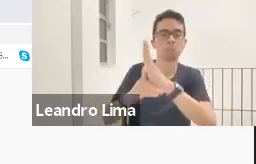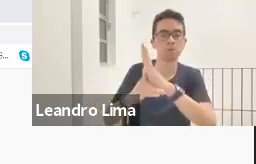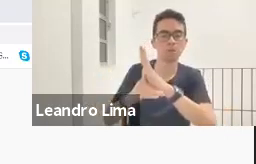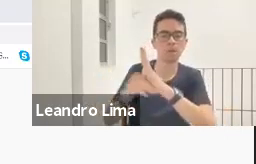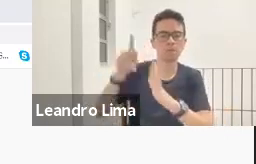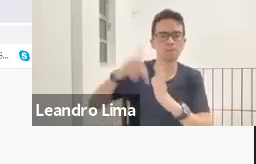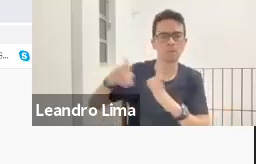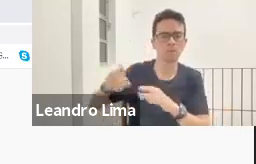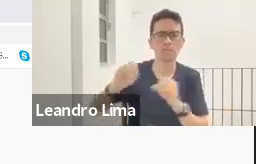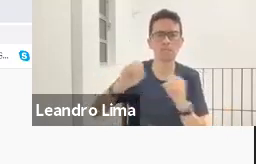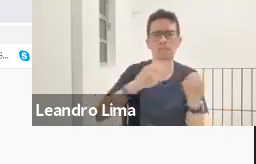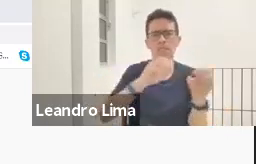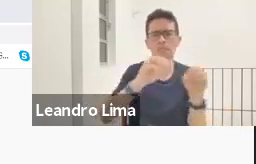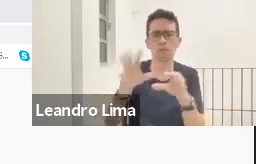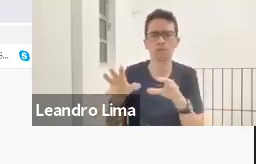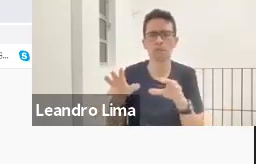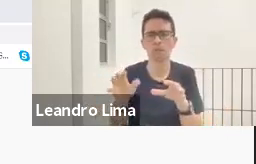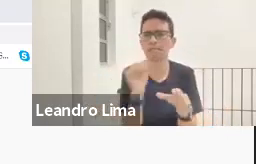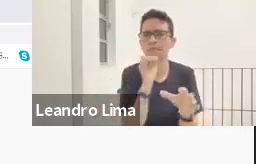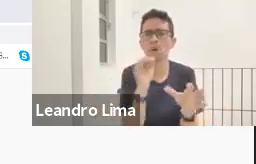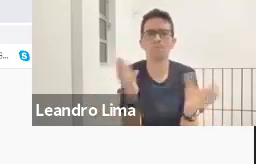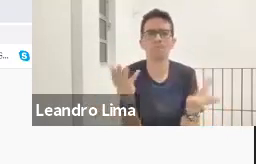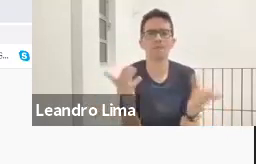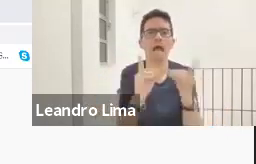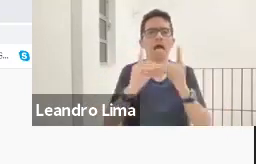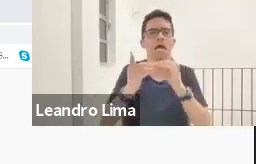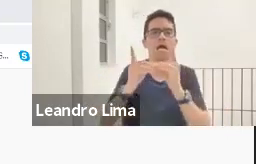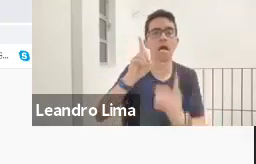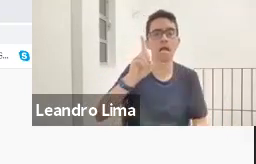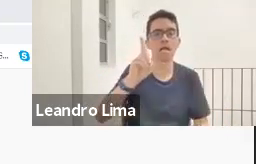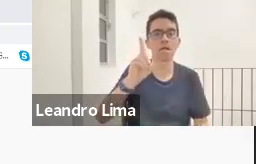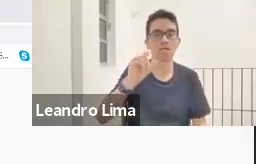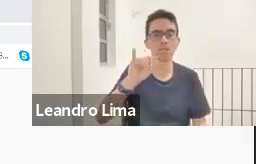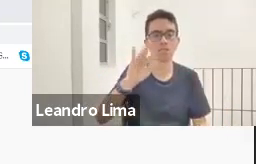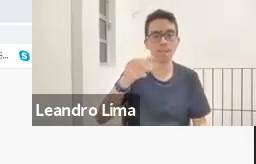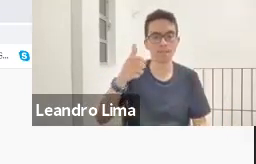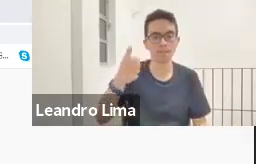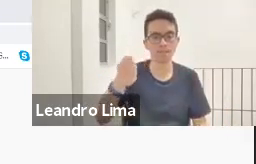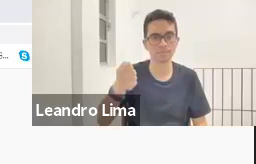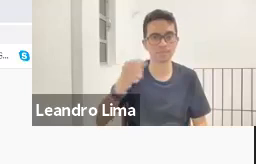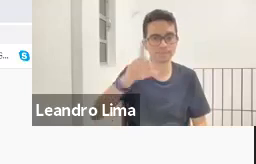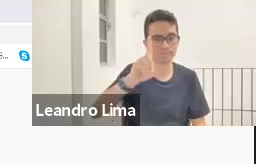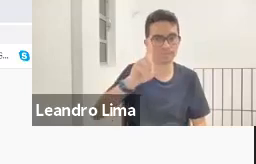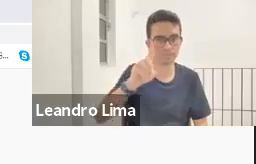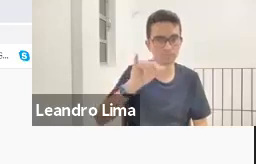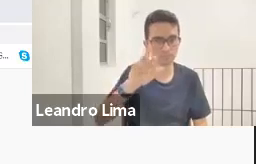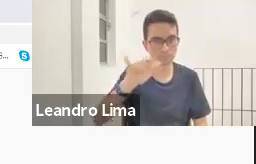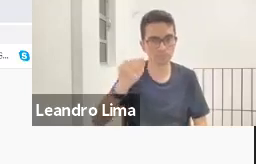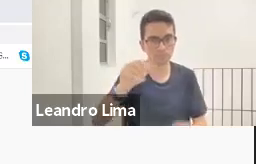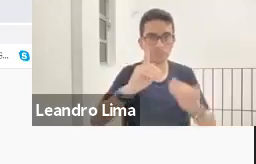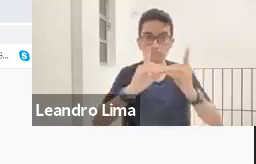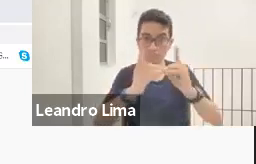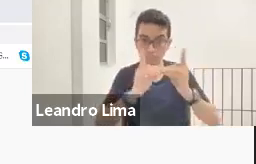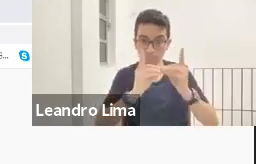and I'm going to, you know and I'm going to, you know they want to progressive teaching. at all ideology that ideology. That is a mediate that That is a medium. That is what that is for